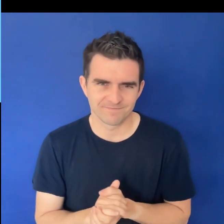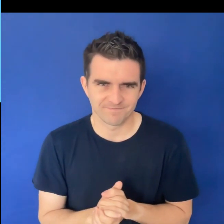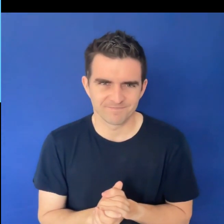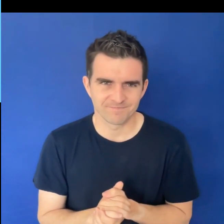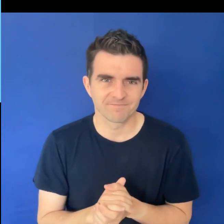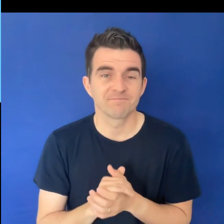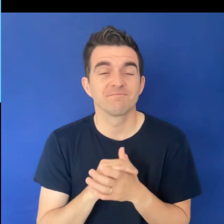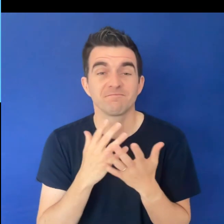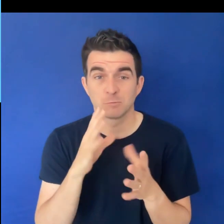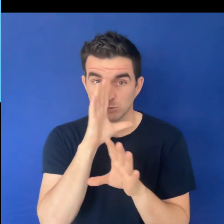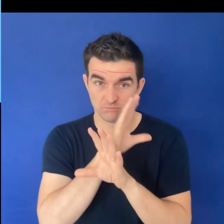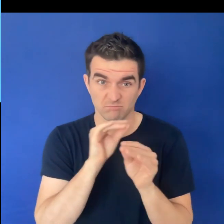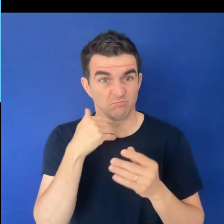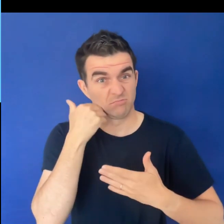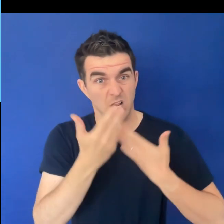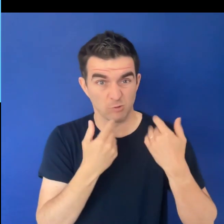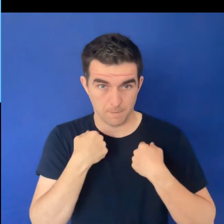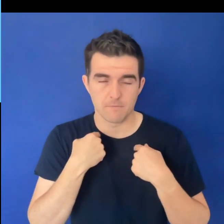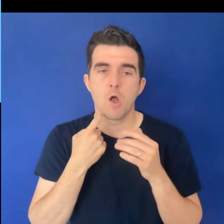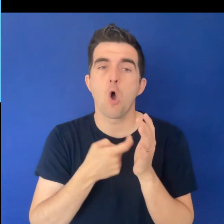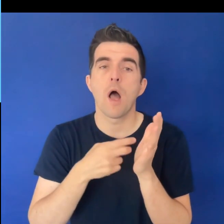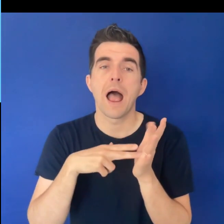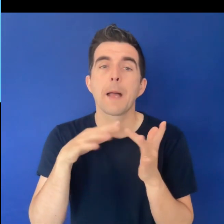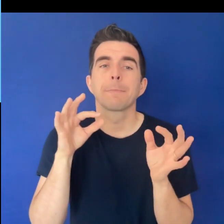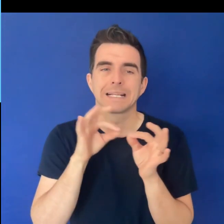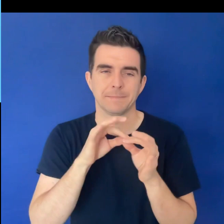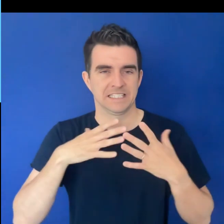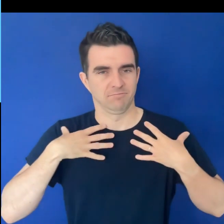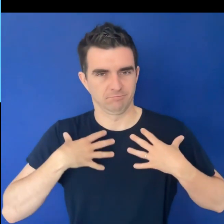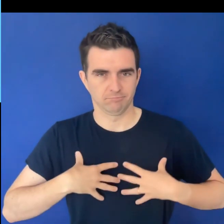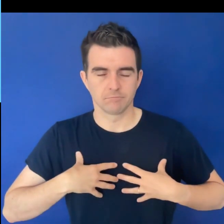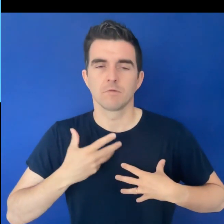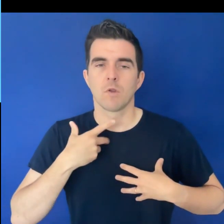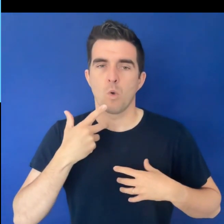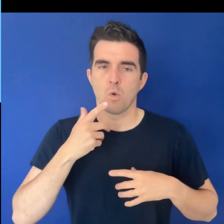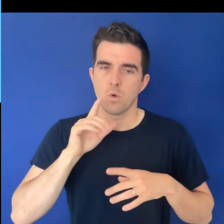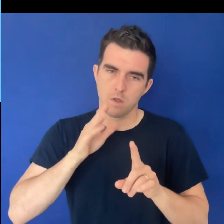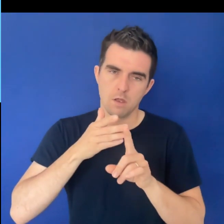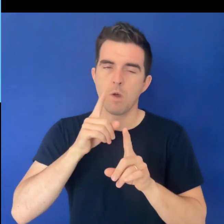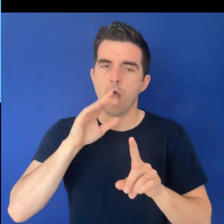Just by way of a self description, I’m wearing an RNIB Design for Every Gamer shirt,